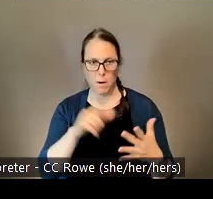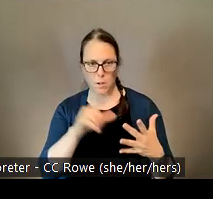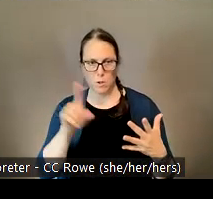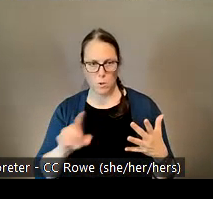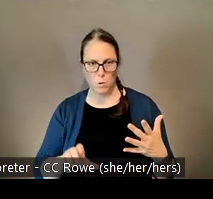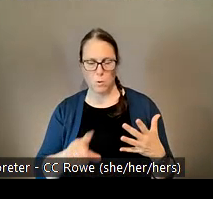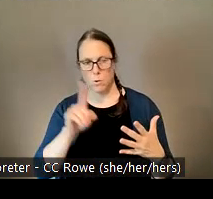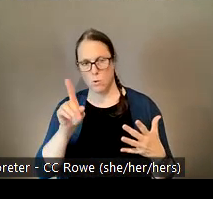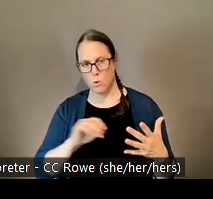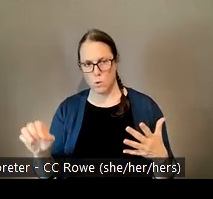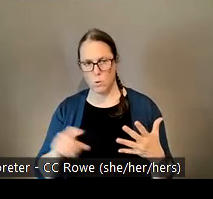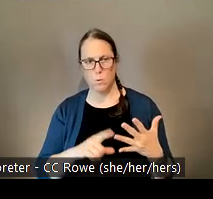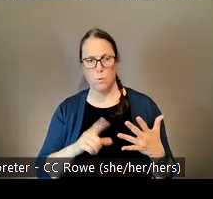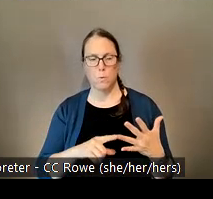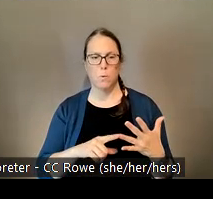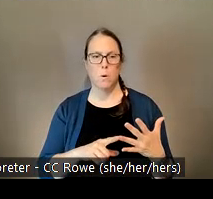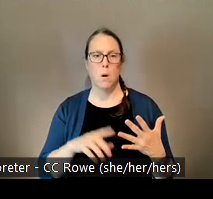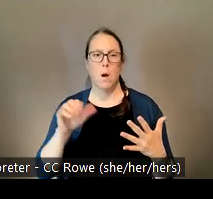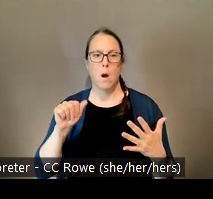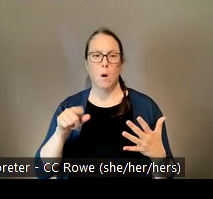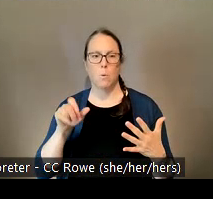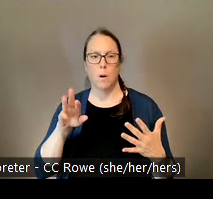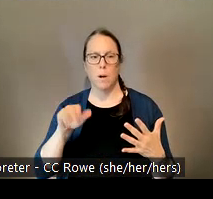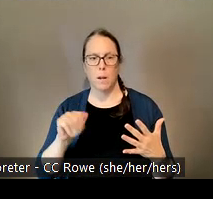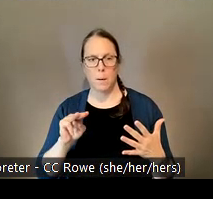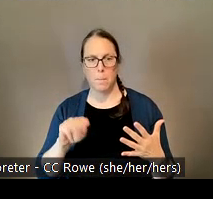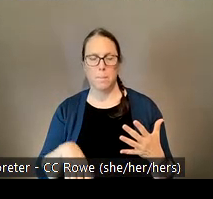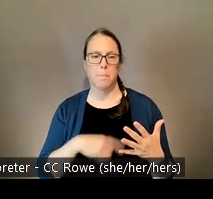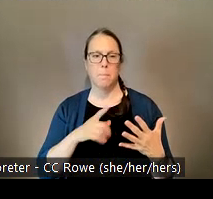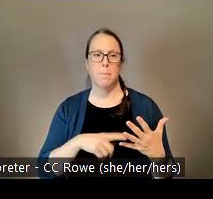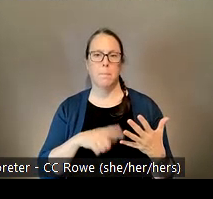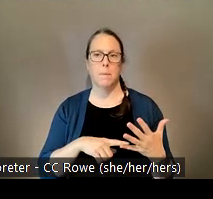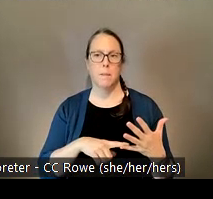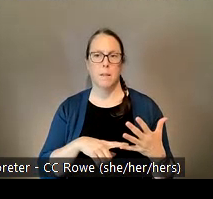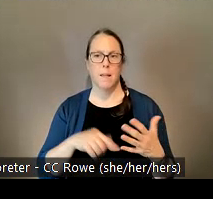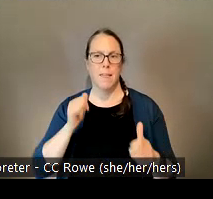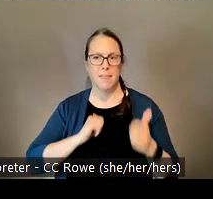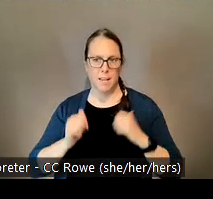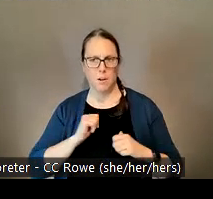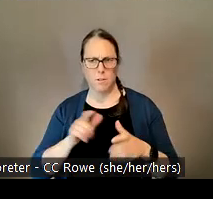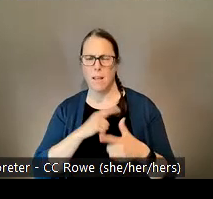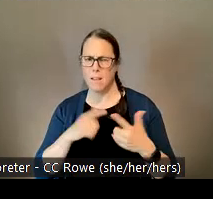bullet theaters, bullet museums. Bullet libraries, bullet zoos, bullet aquariums,